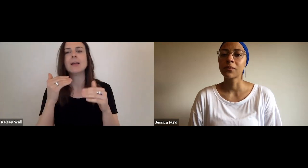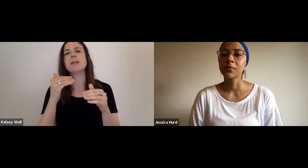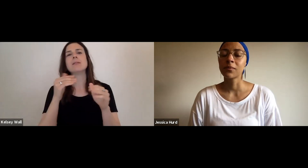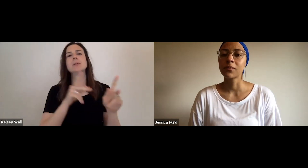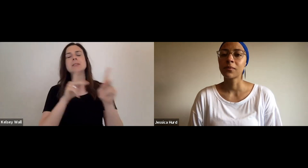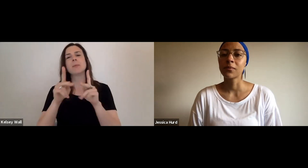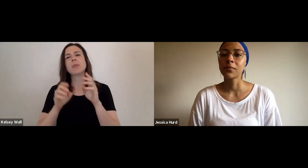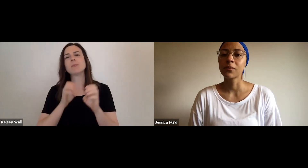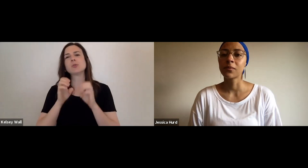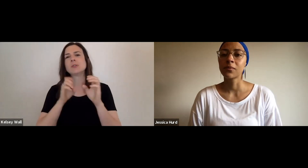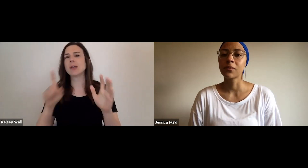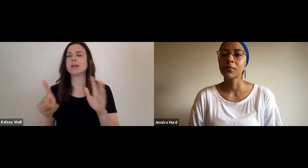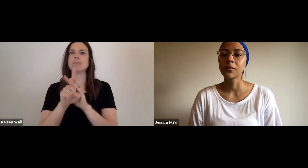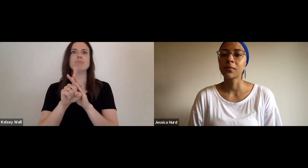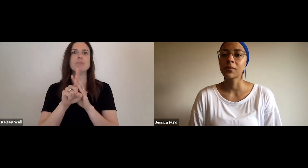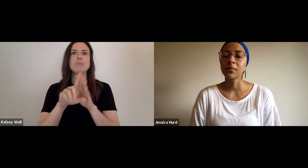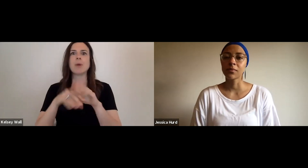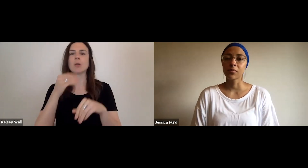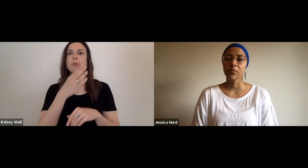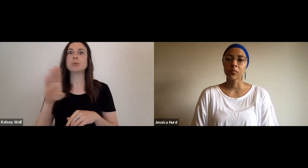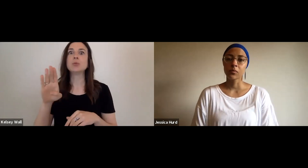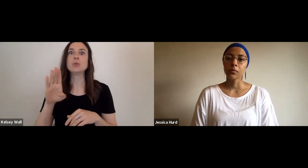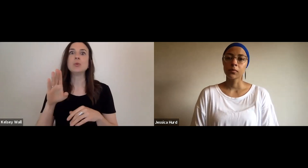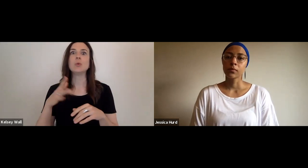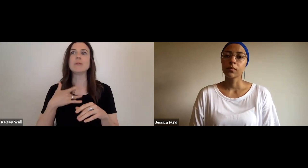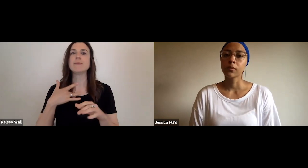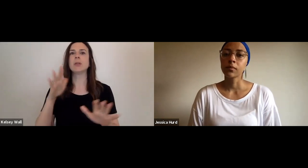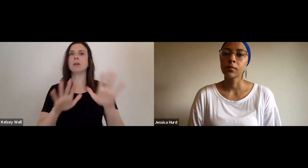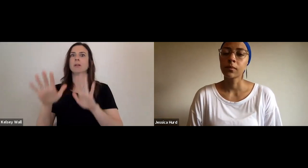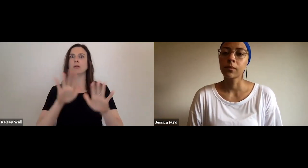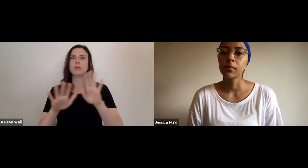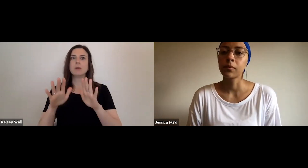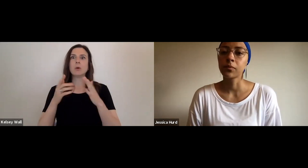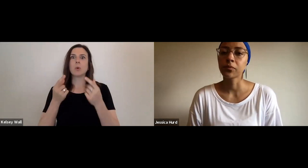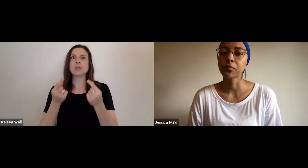and sometimes that happens, and you don't expect it, but these emotions pop up, and they come up,